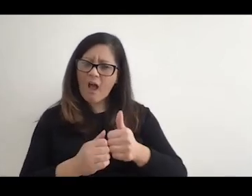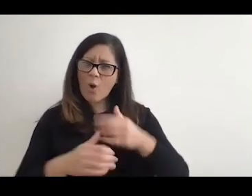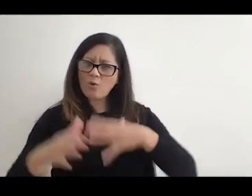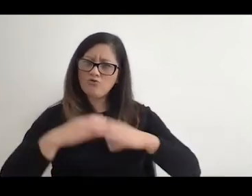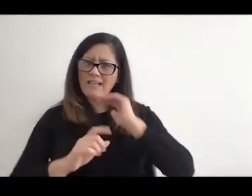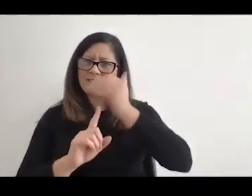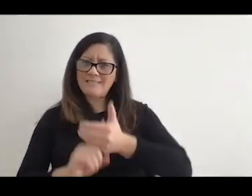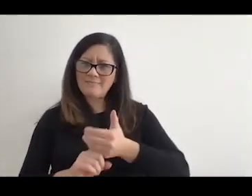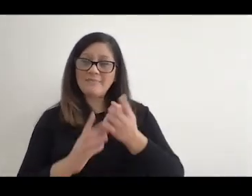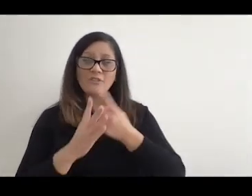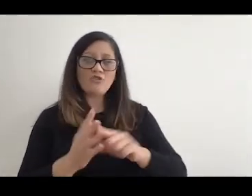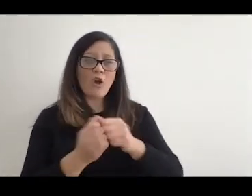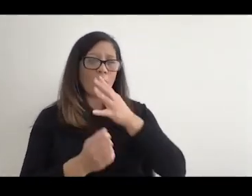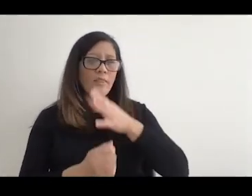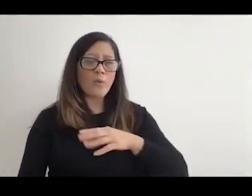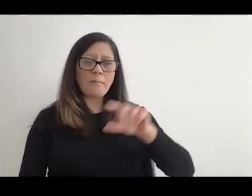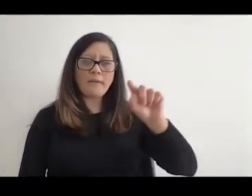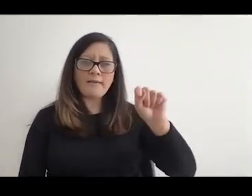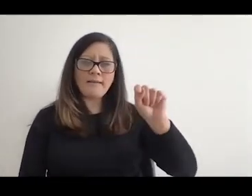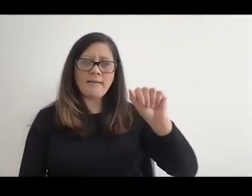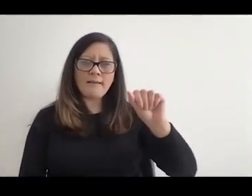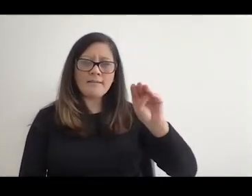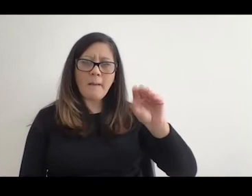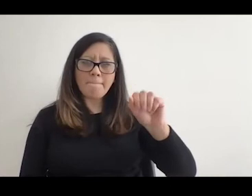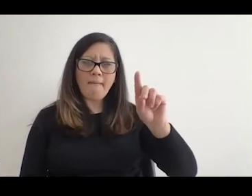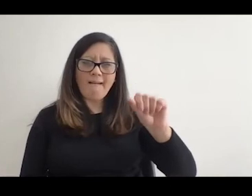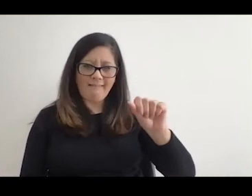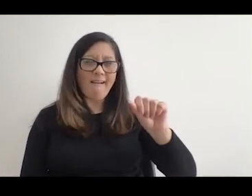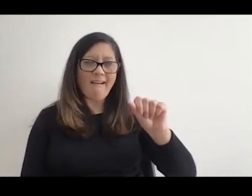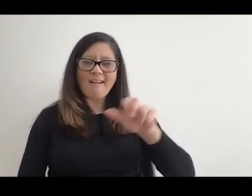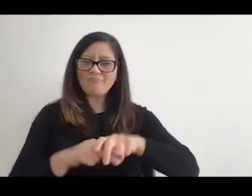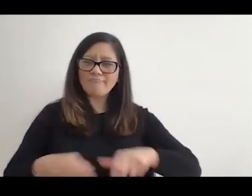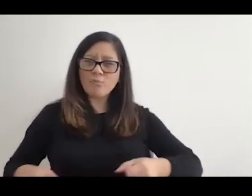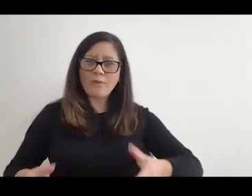This is a look that I put together for one of her events,